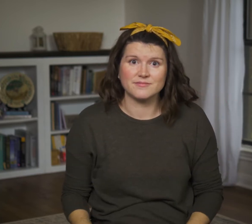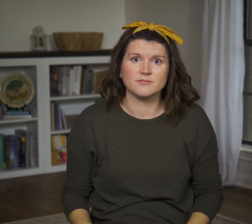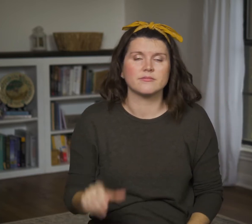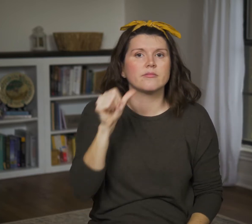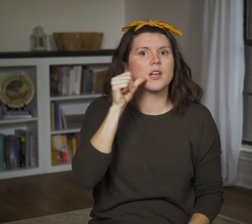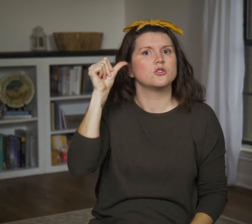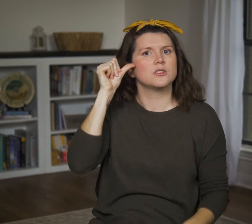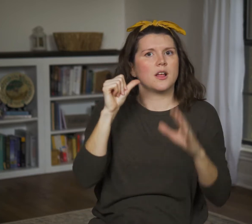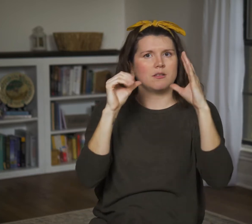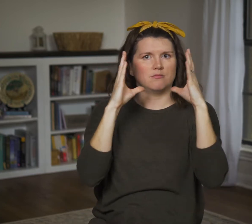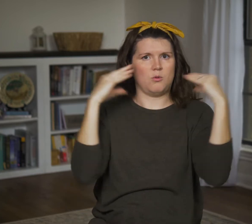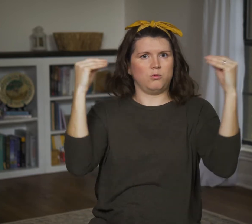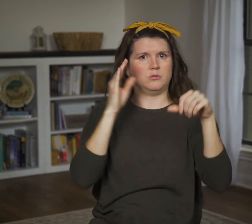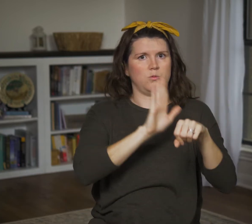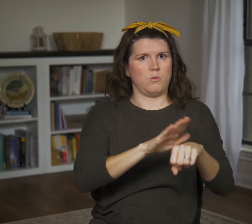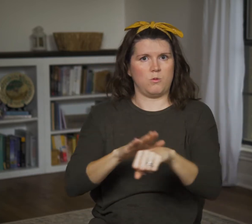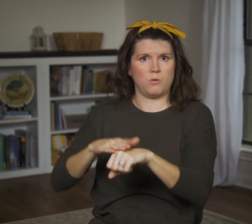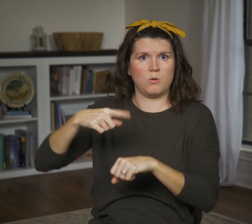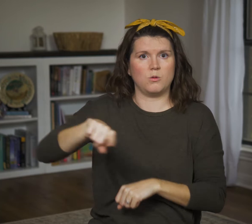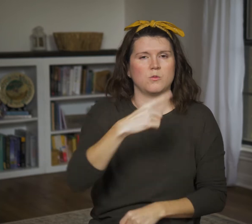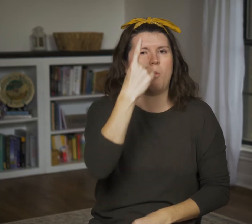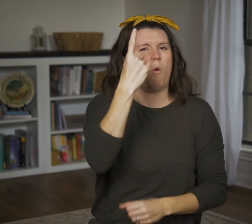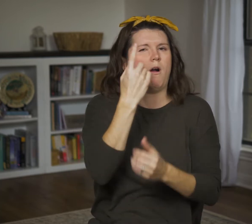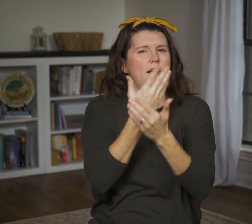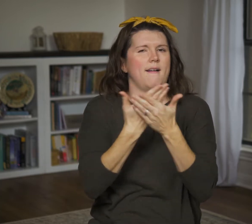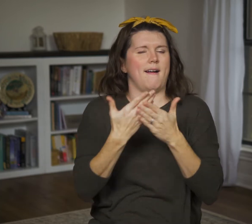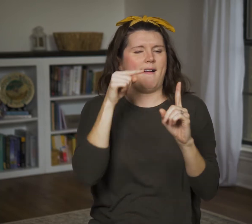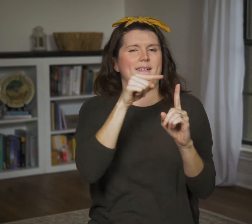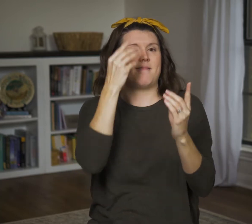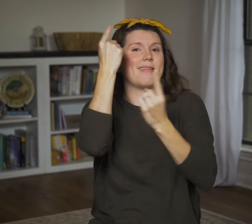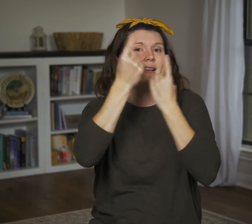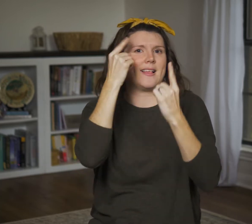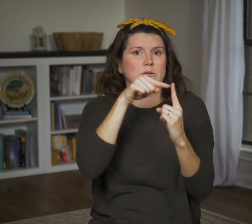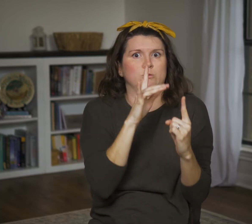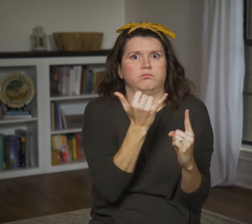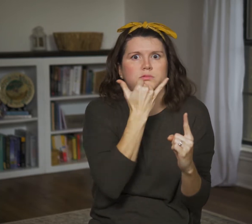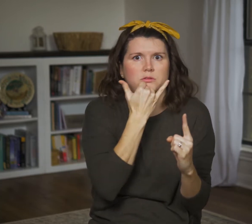Yesterday Moses warned against one kind of wrong thinking,